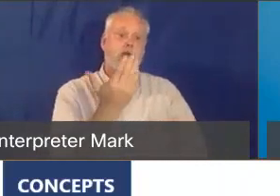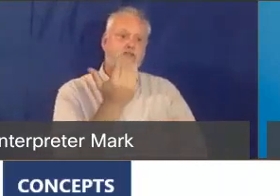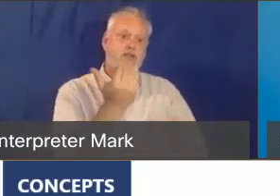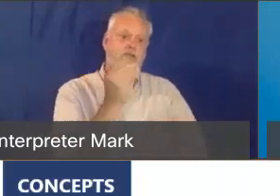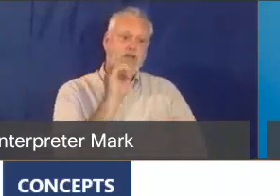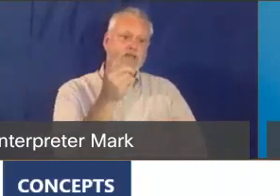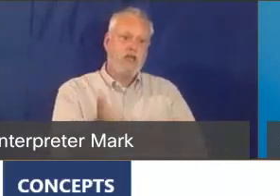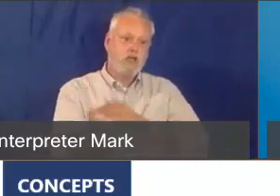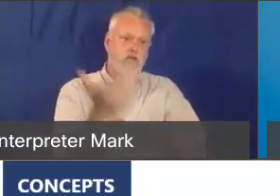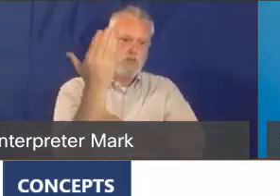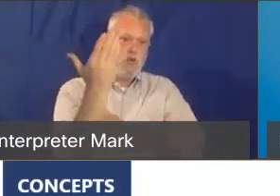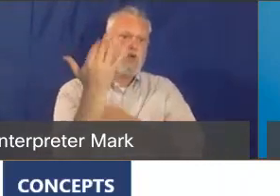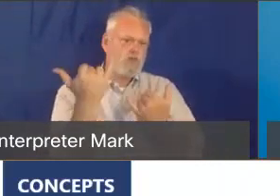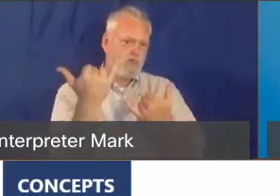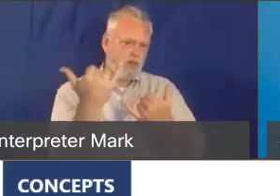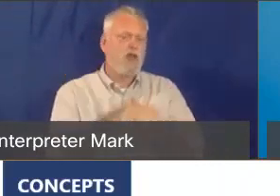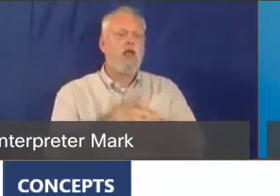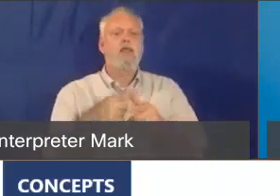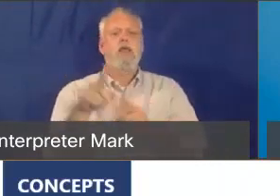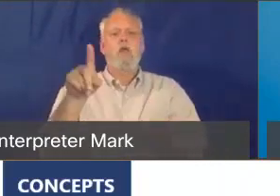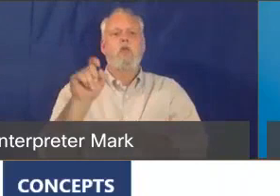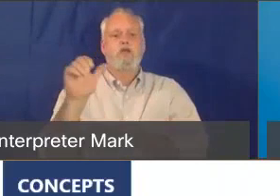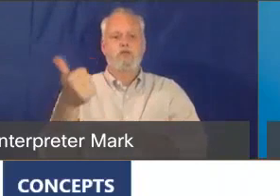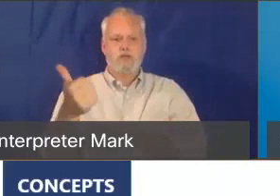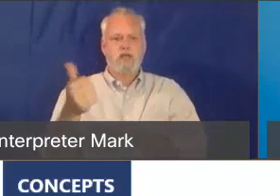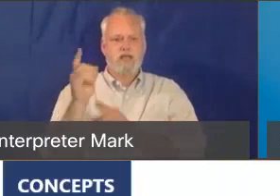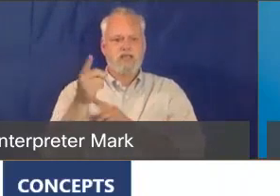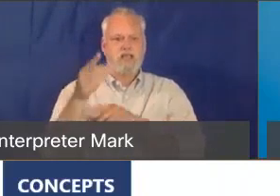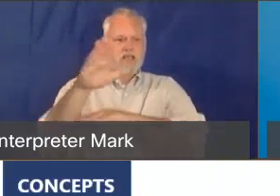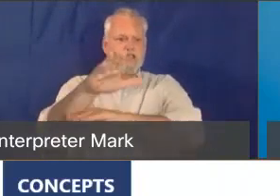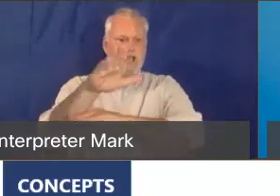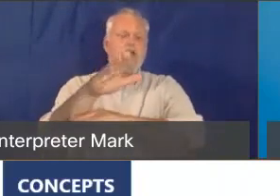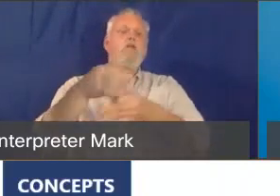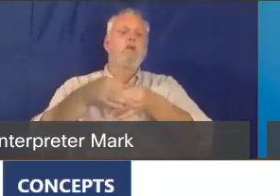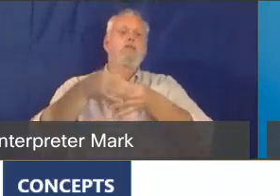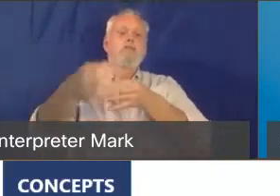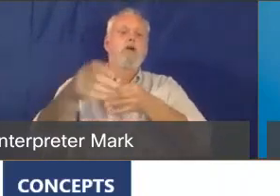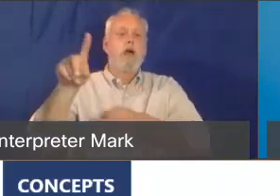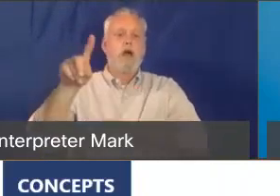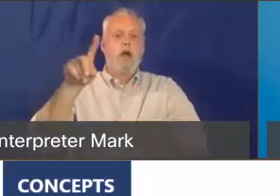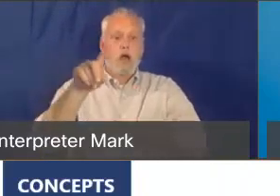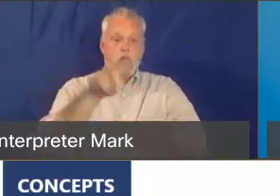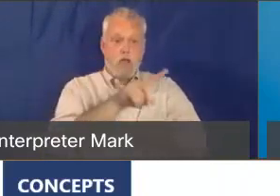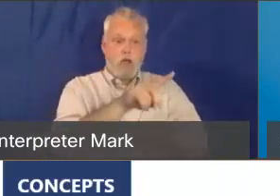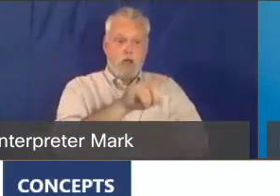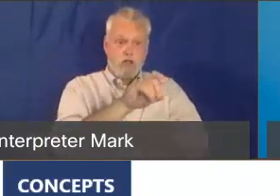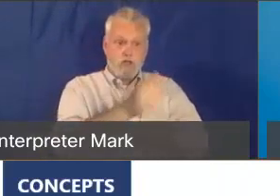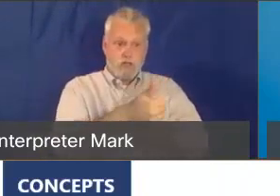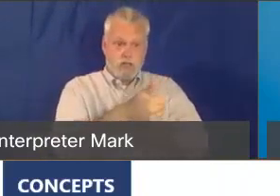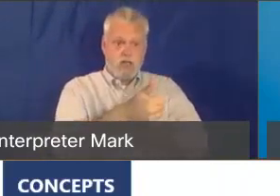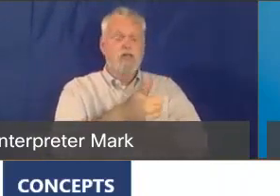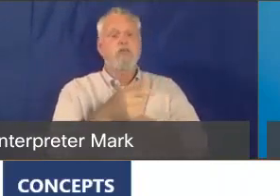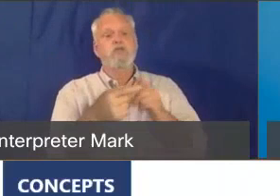Right now, and then 110 seconds and the afternoon we're extending it to be 110 seconds to get a little bit more.